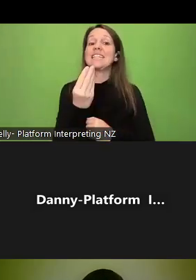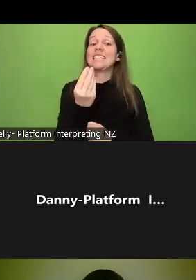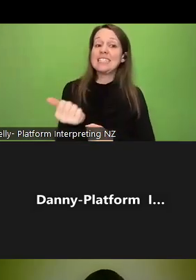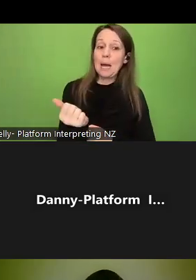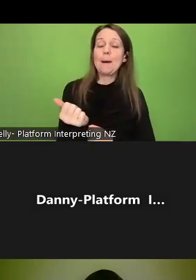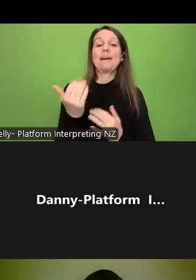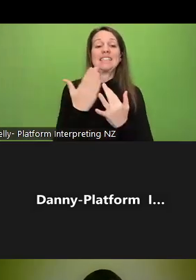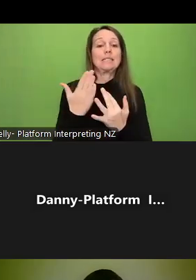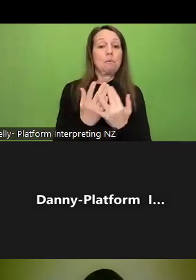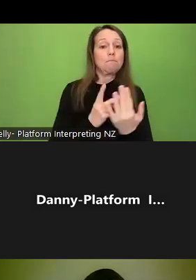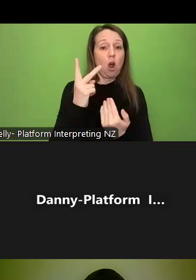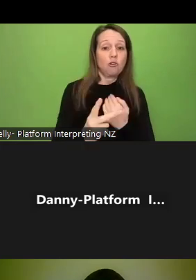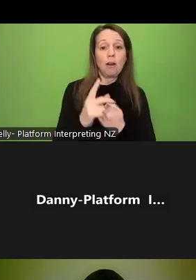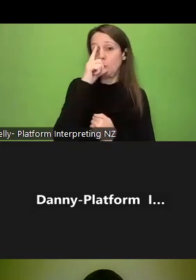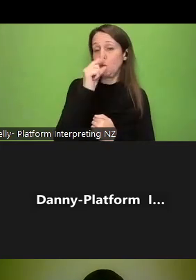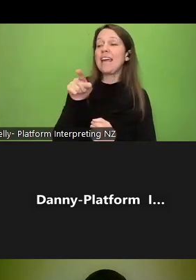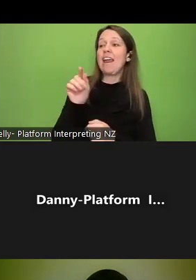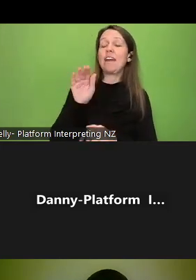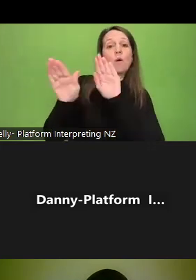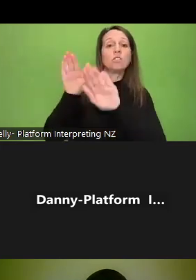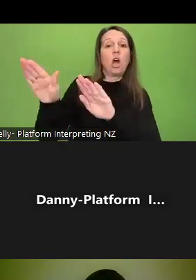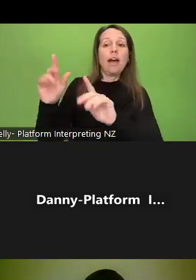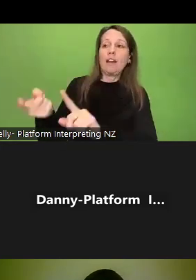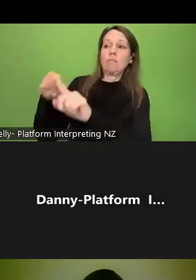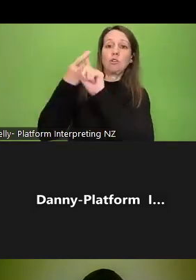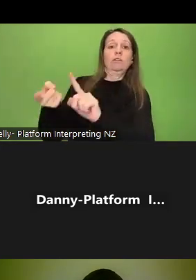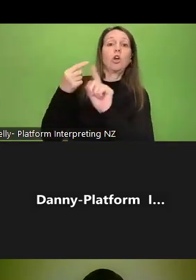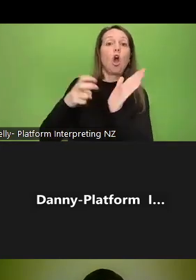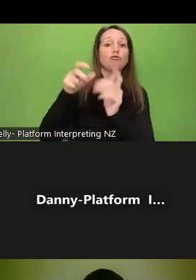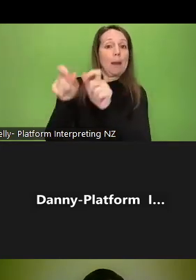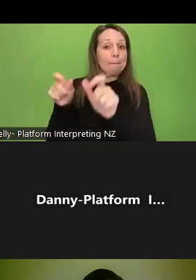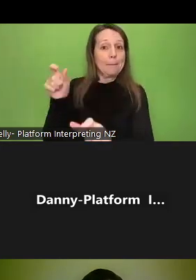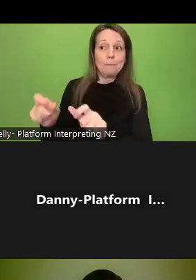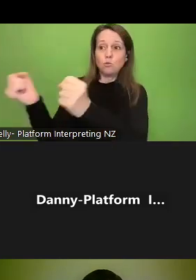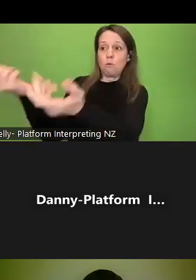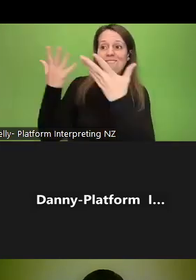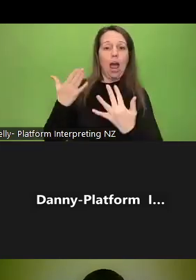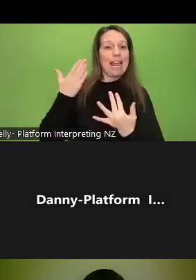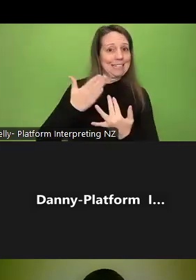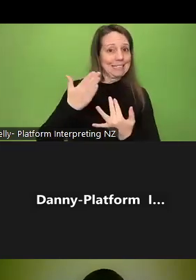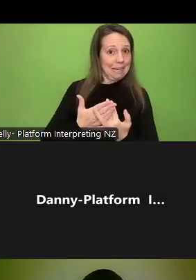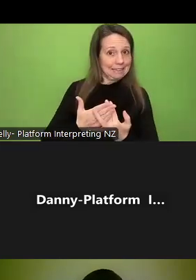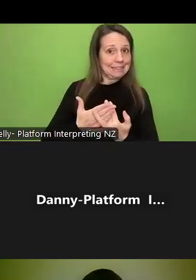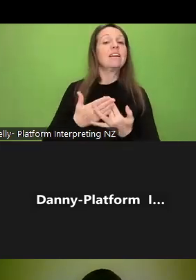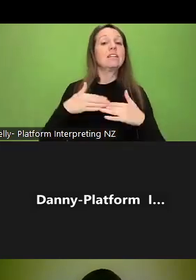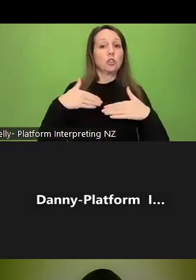by people that you can hire, like, outside contractors. And some can be do-it-yourself.